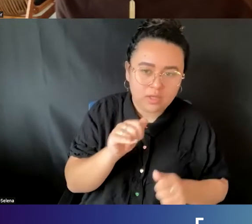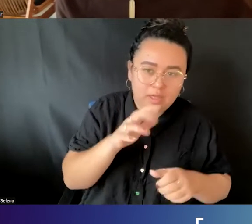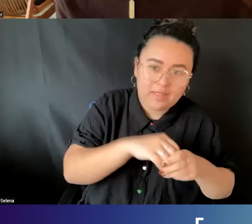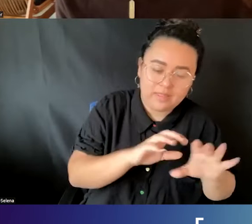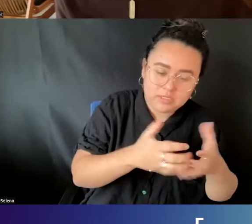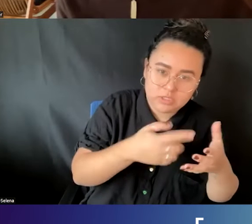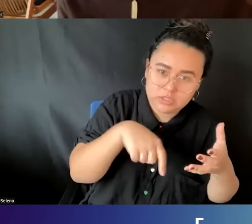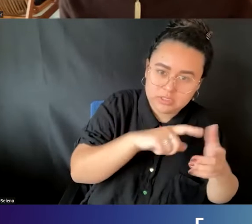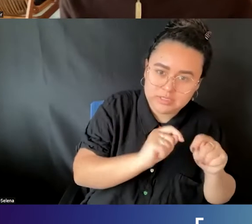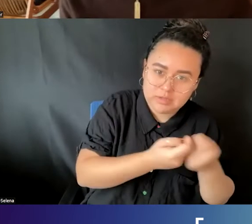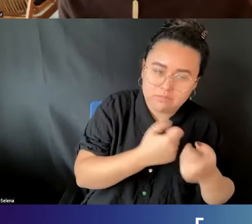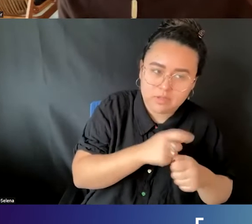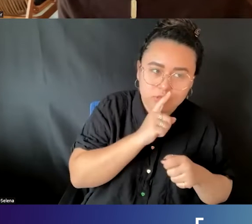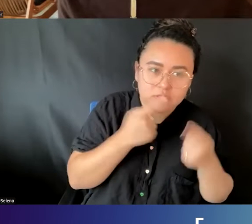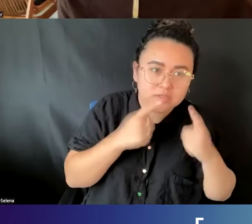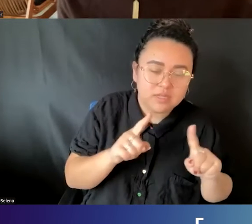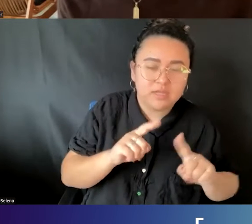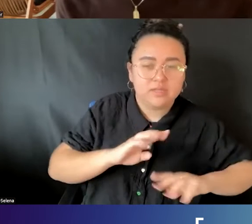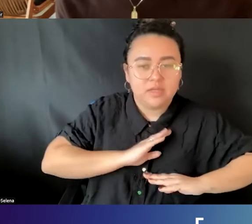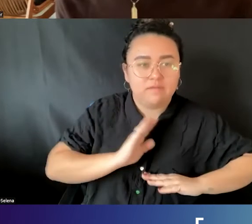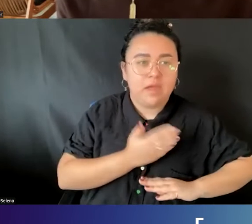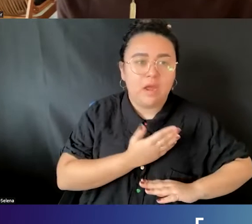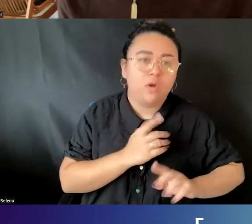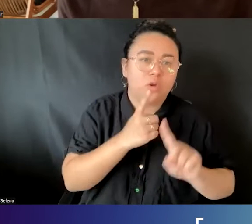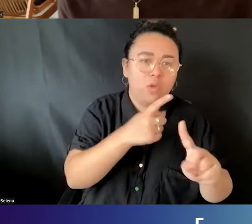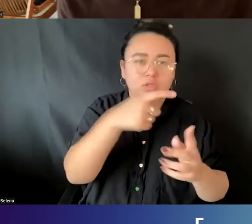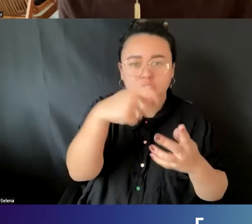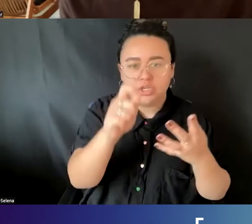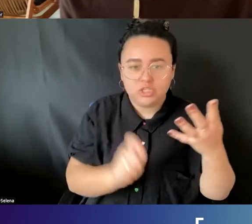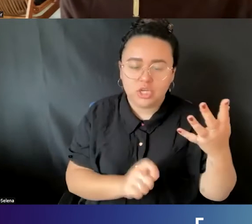or ensure that we were meeting the goals and we knew what those Plan B's, what those Plan C's were,